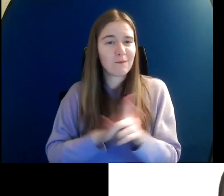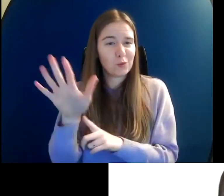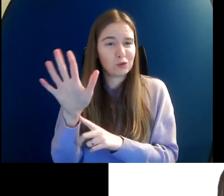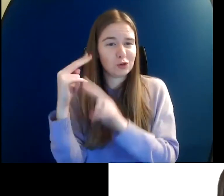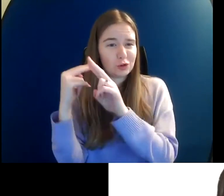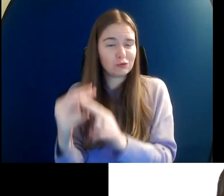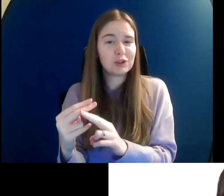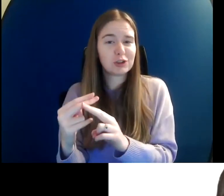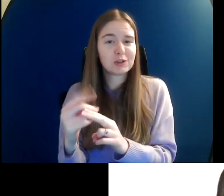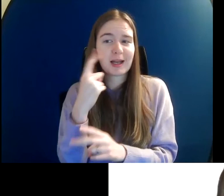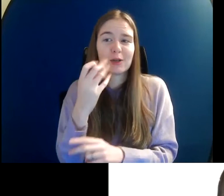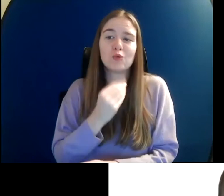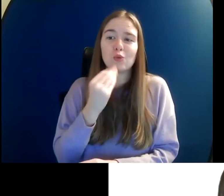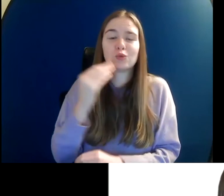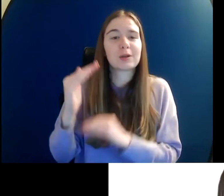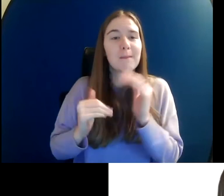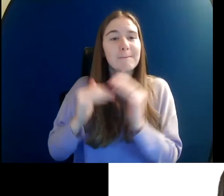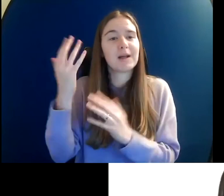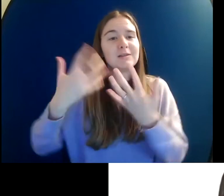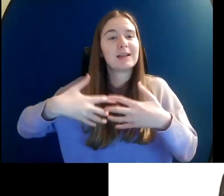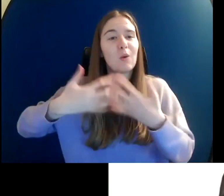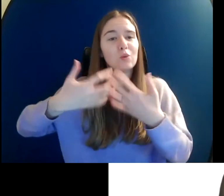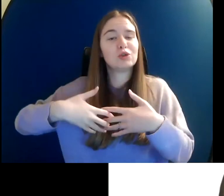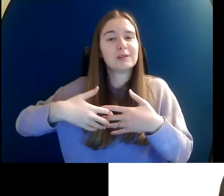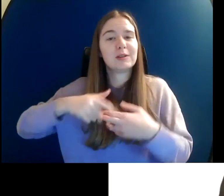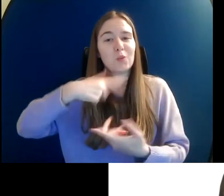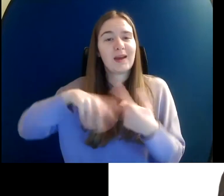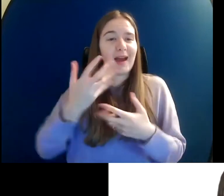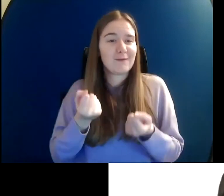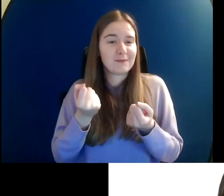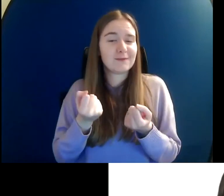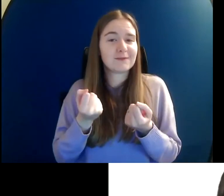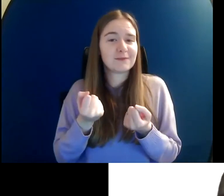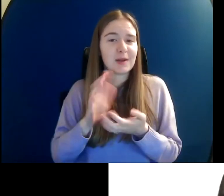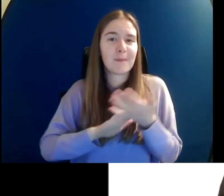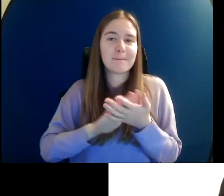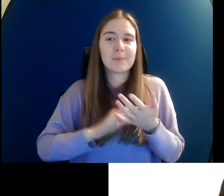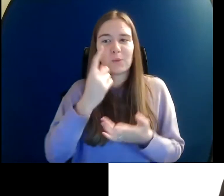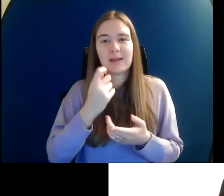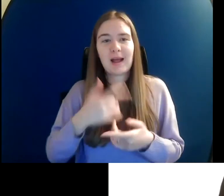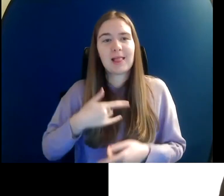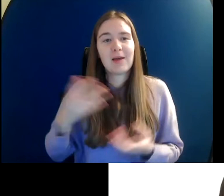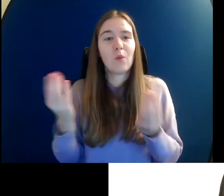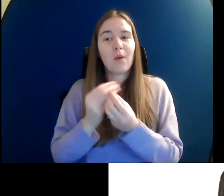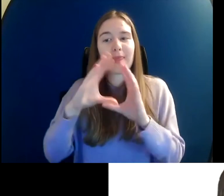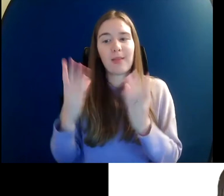to kind of utilize and build upon the technology which we have, which allows us to live alongside the planet while being mindful